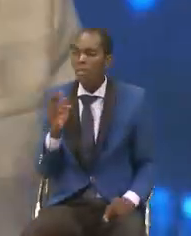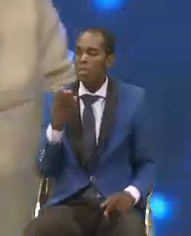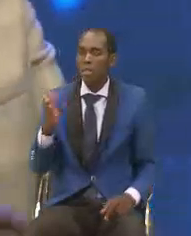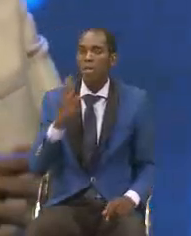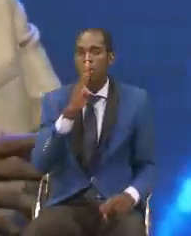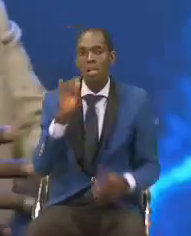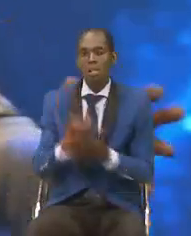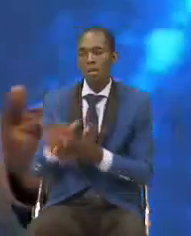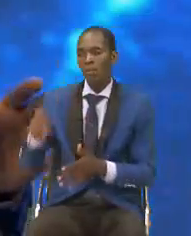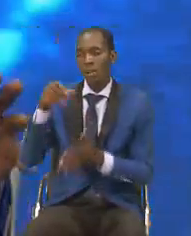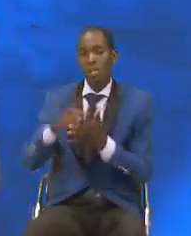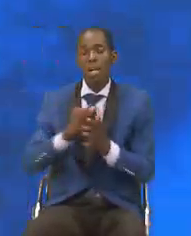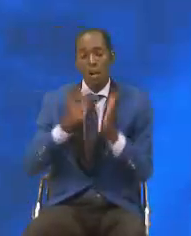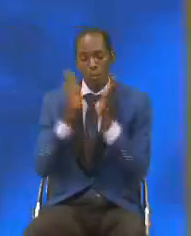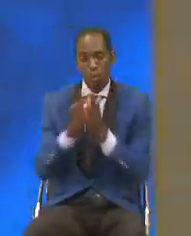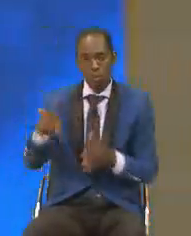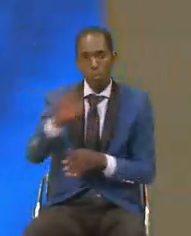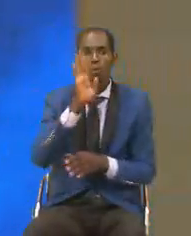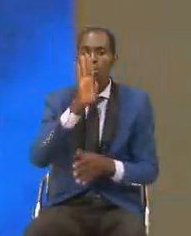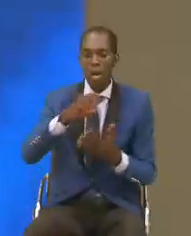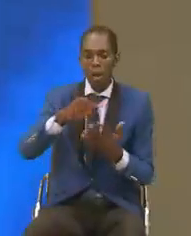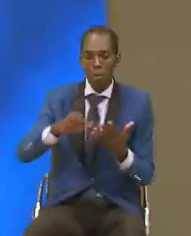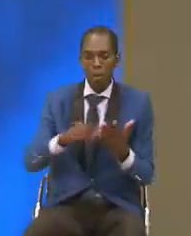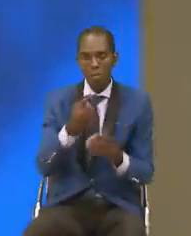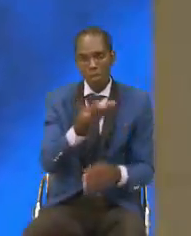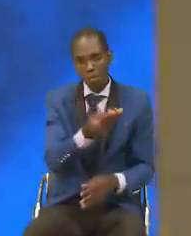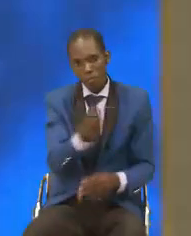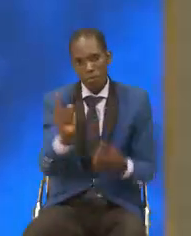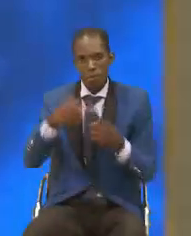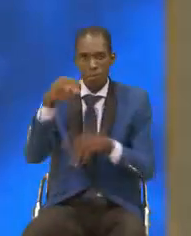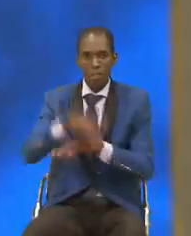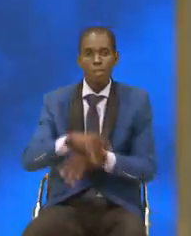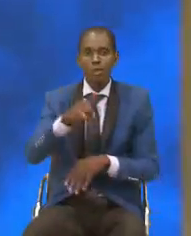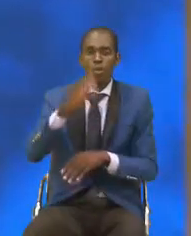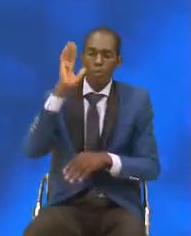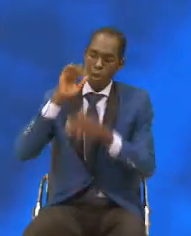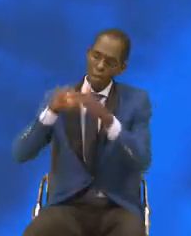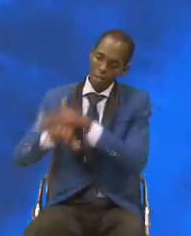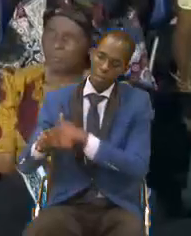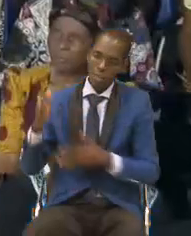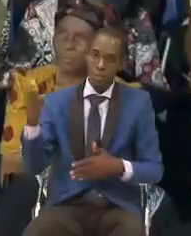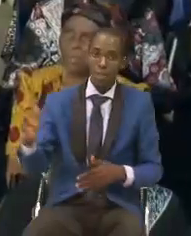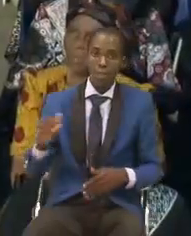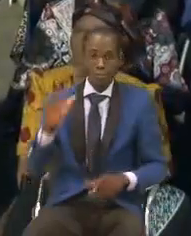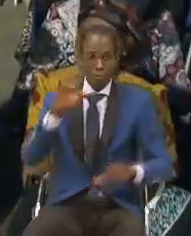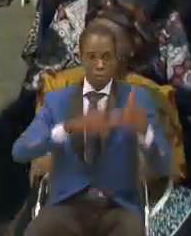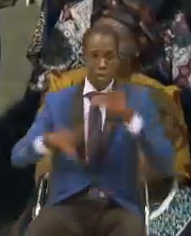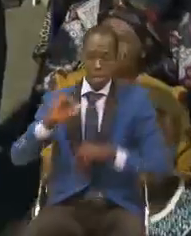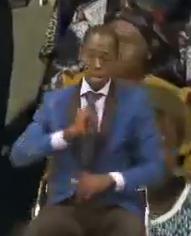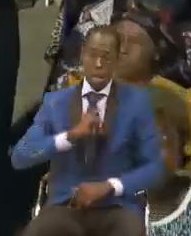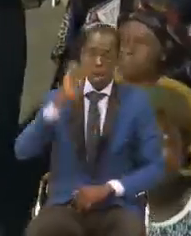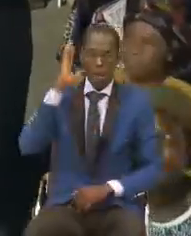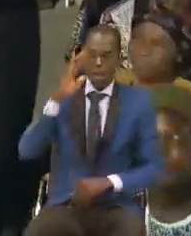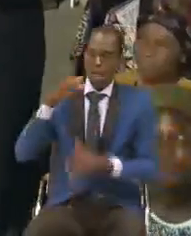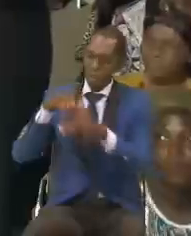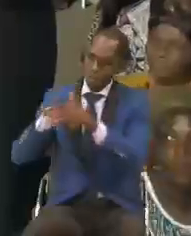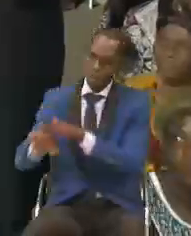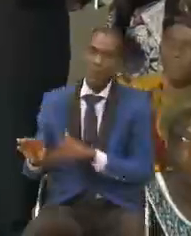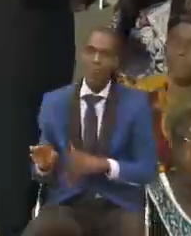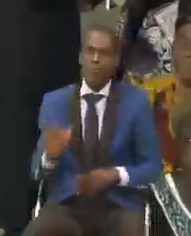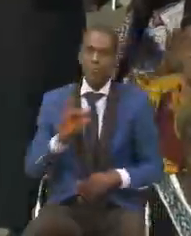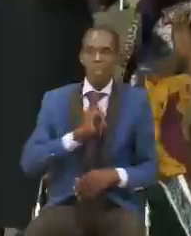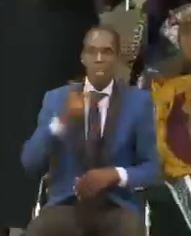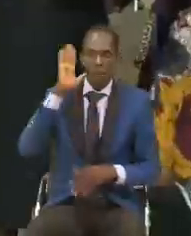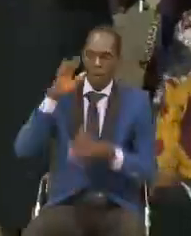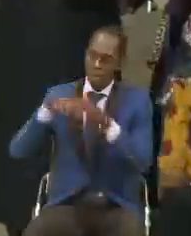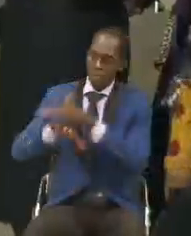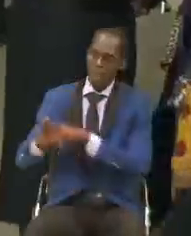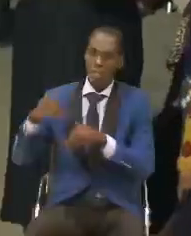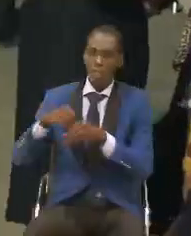and feel there be that find it you'll be among the few tonight your entire i said i will enter